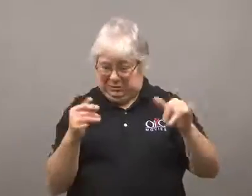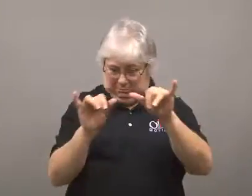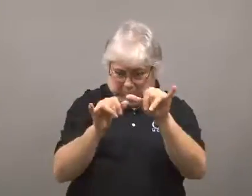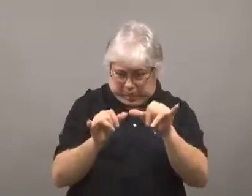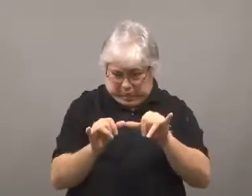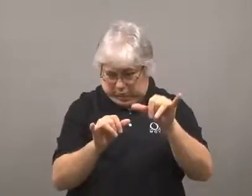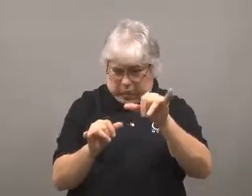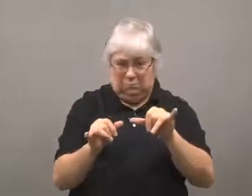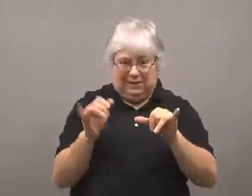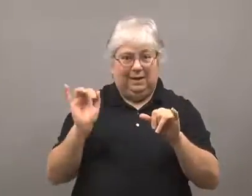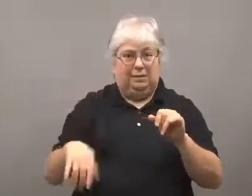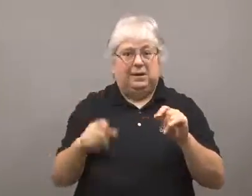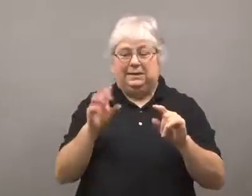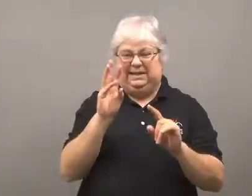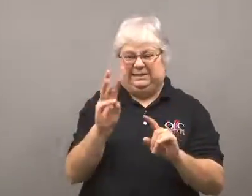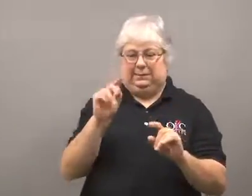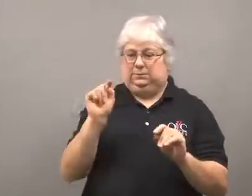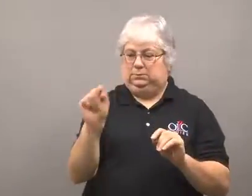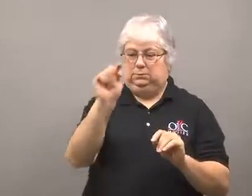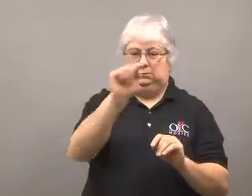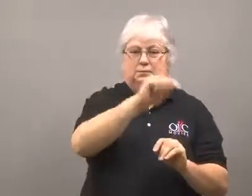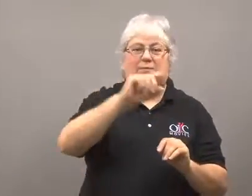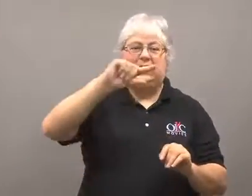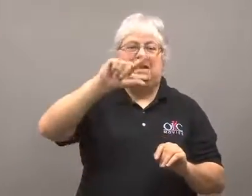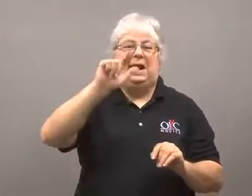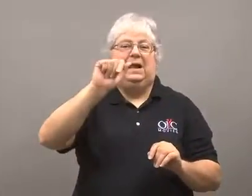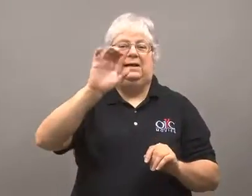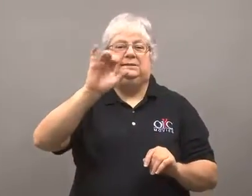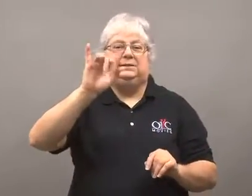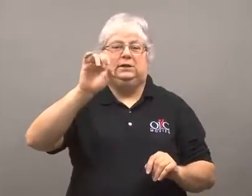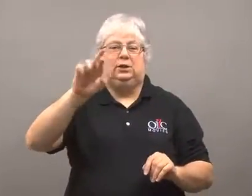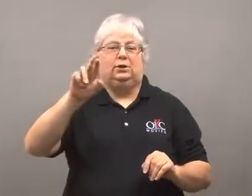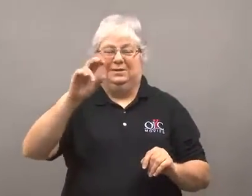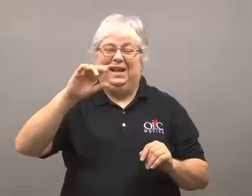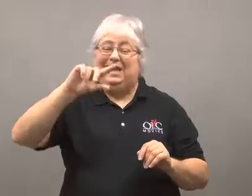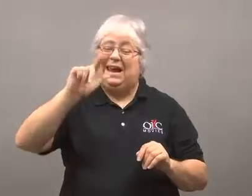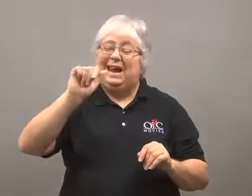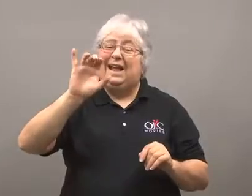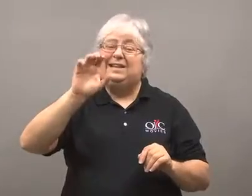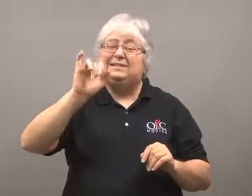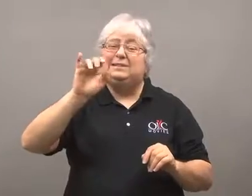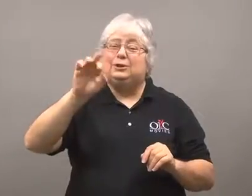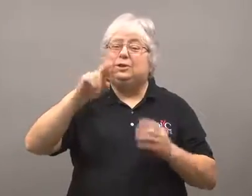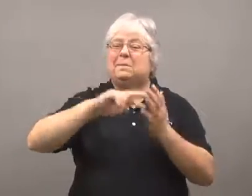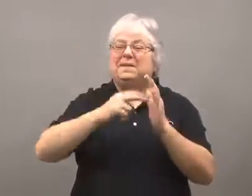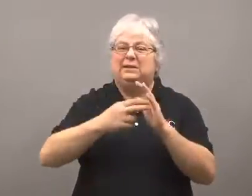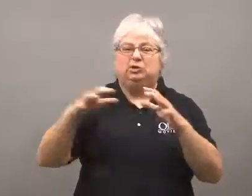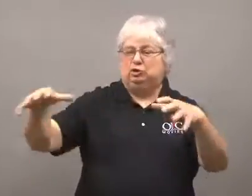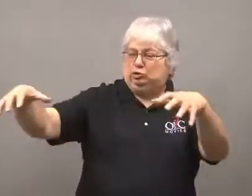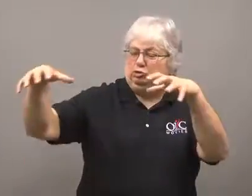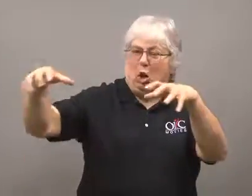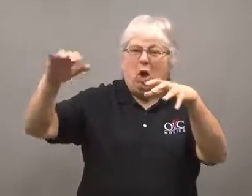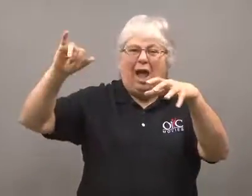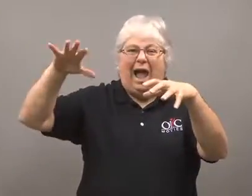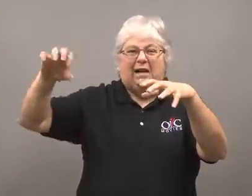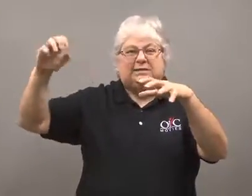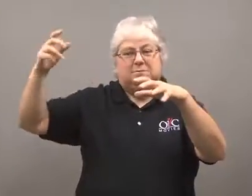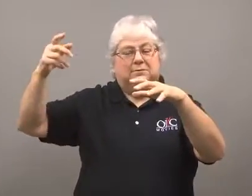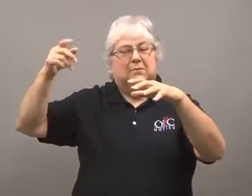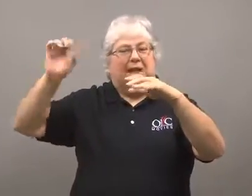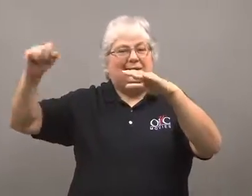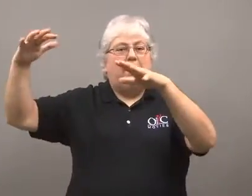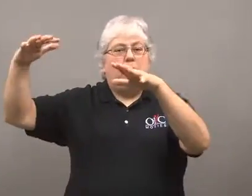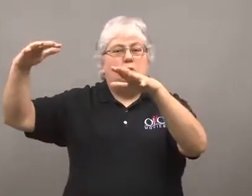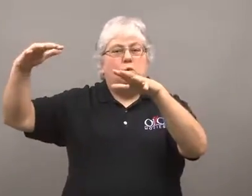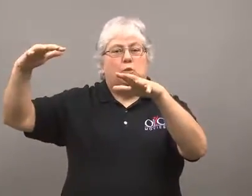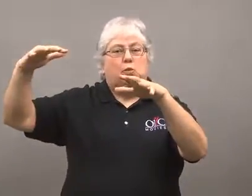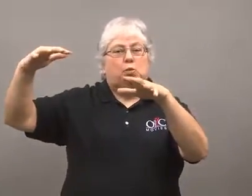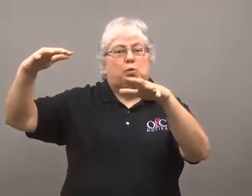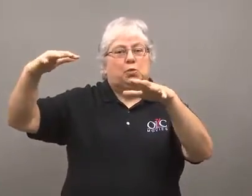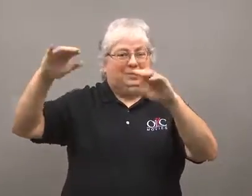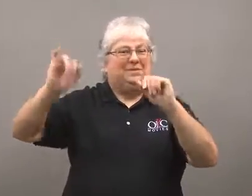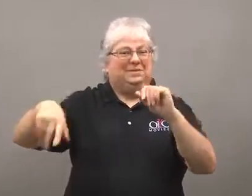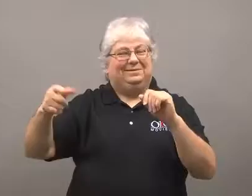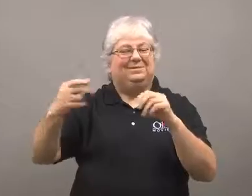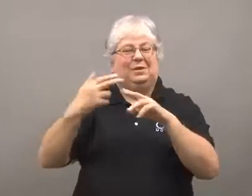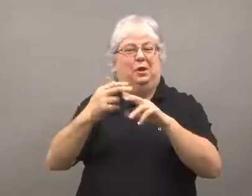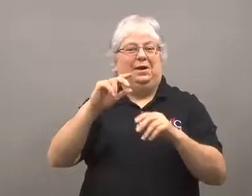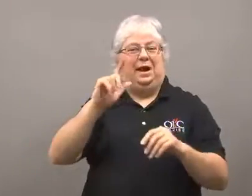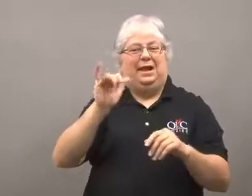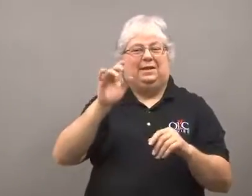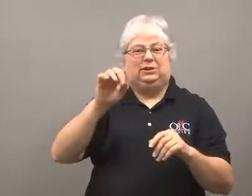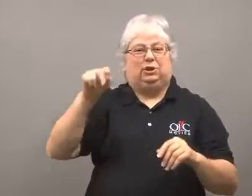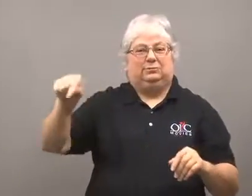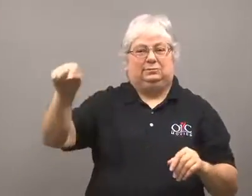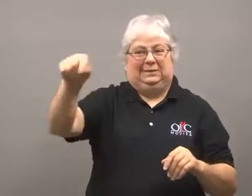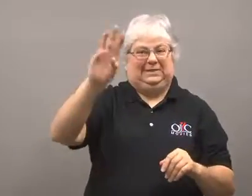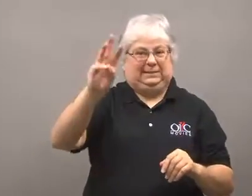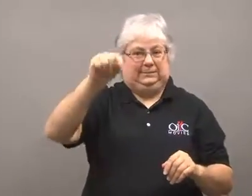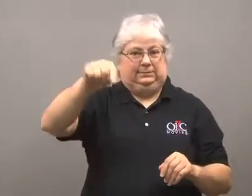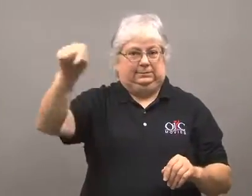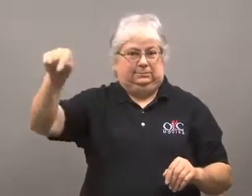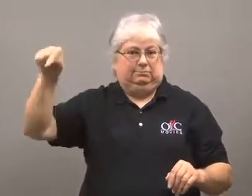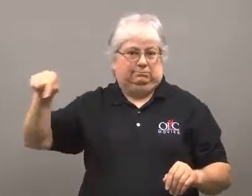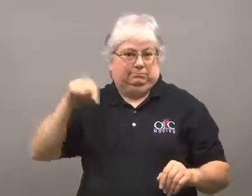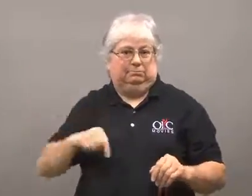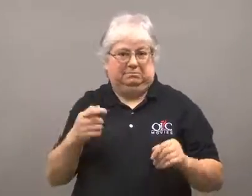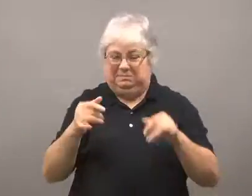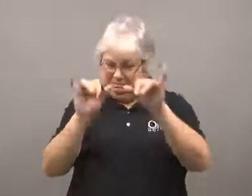The study measured six glaciers which are large chunks of ice that move slowly.